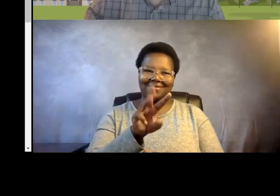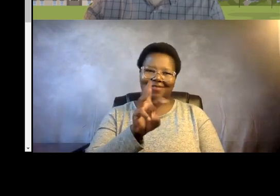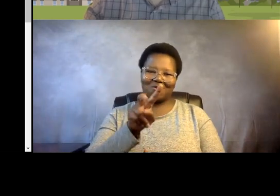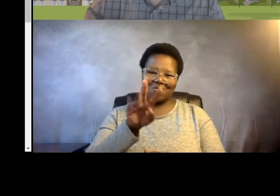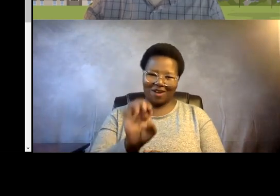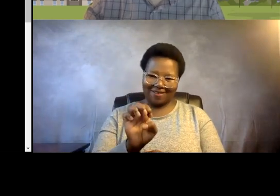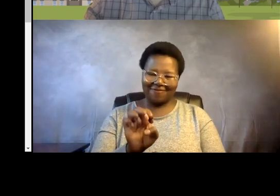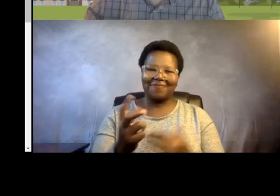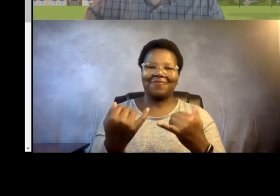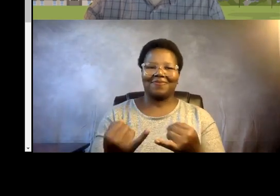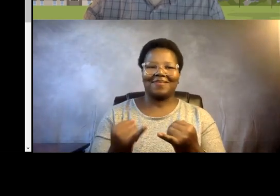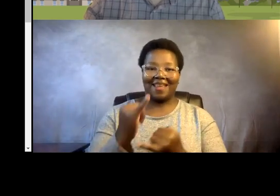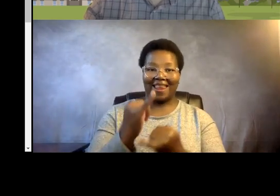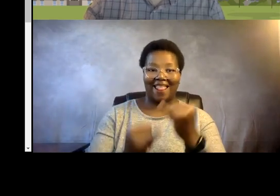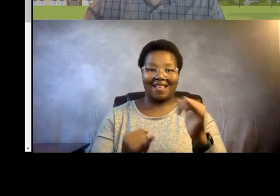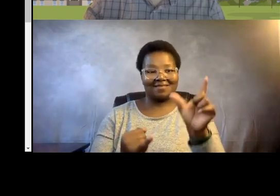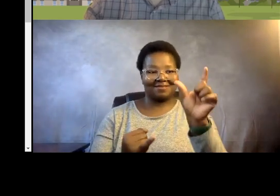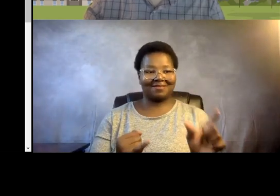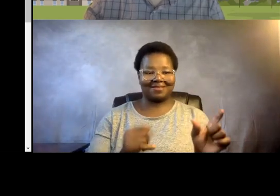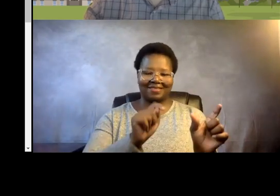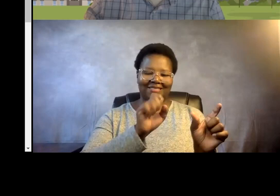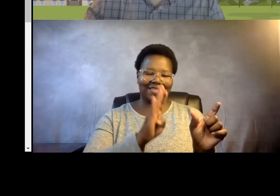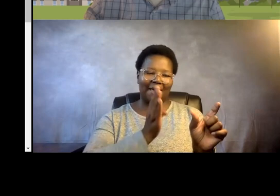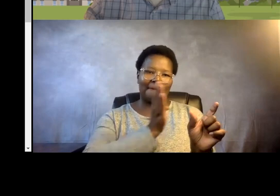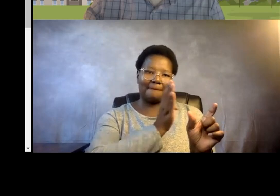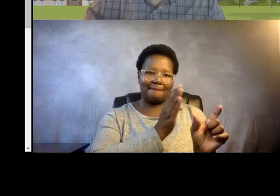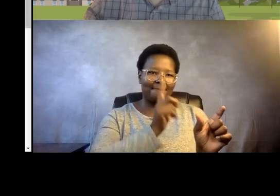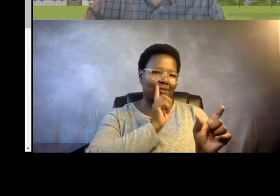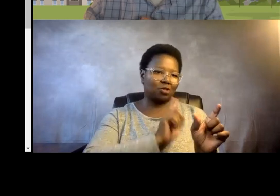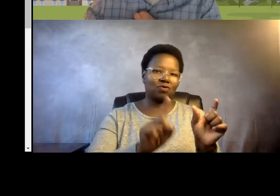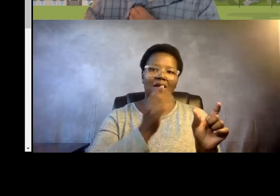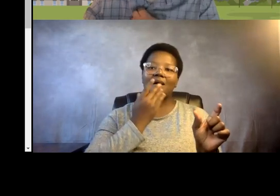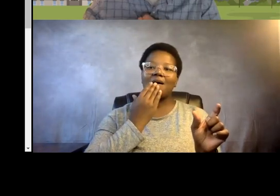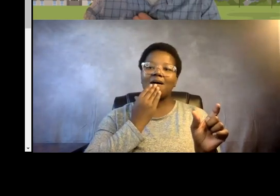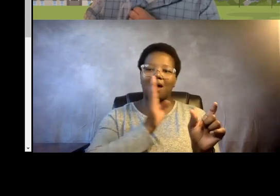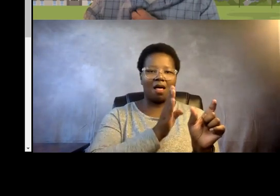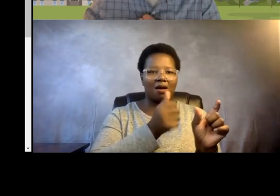come to the final tab in the sidebar of Contrast it will show me what is the contrast. It does